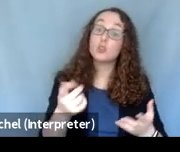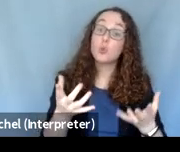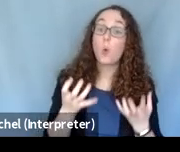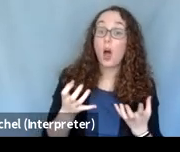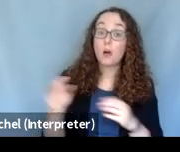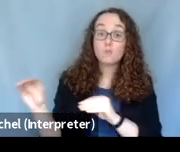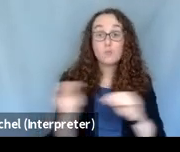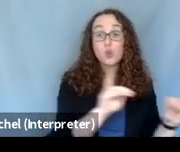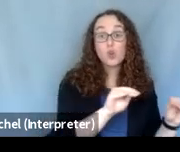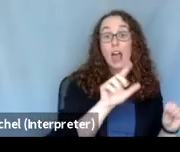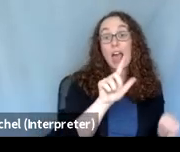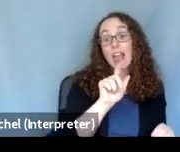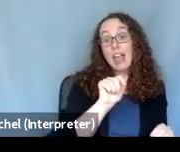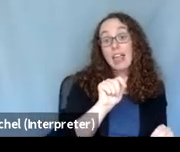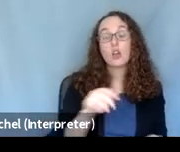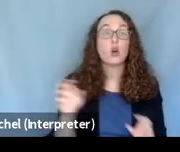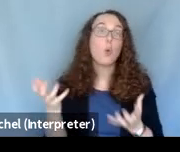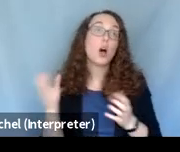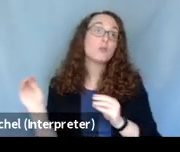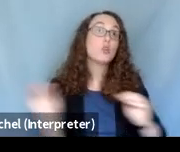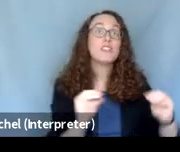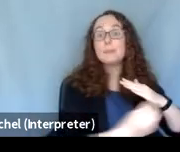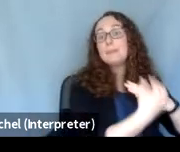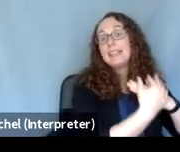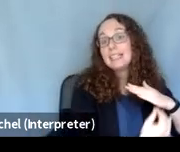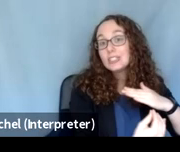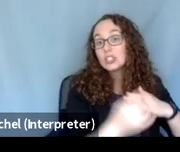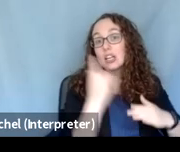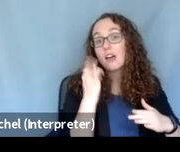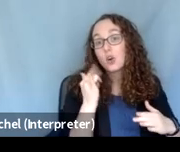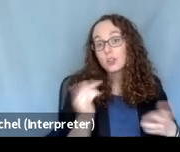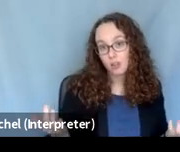coast of California, you could input some of your lifestyle